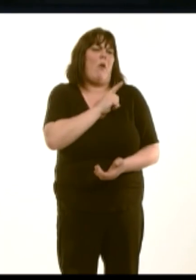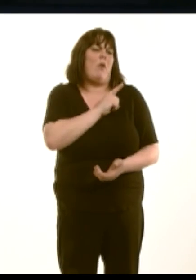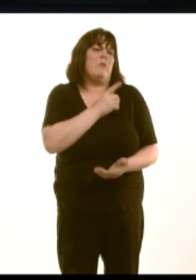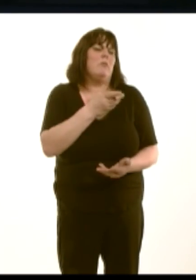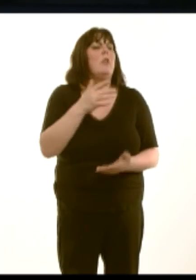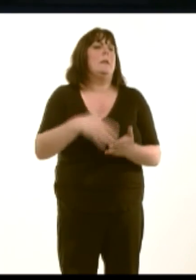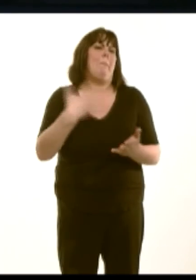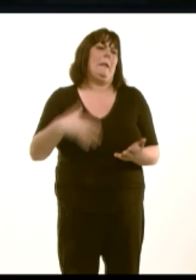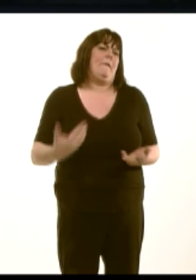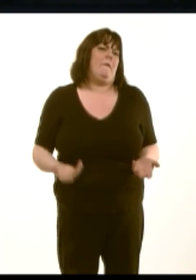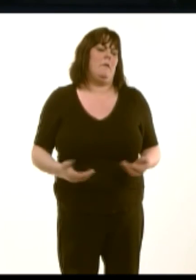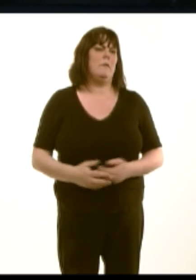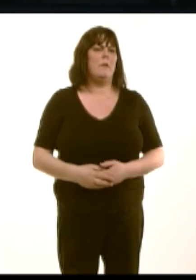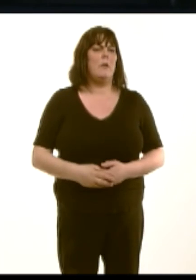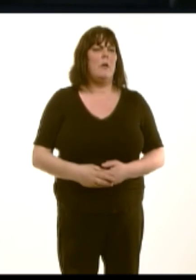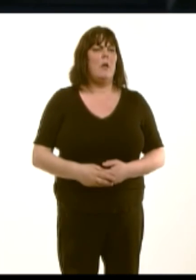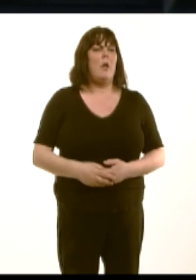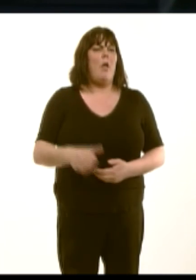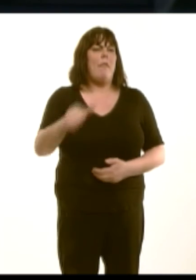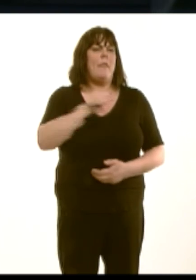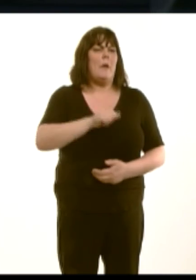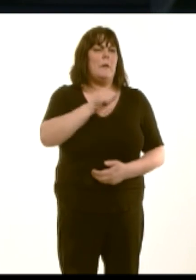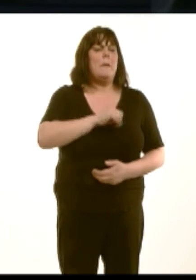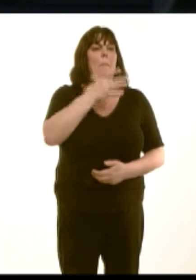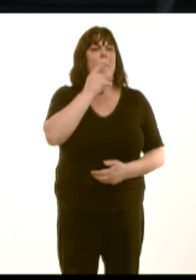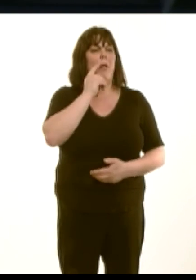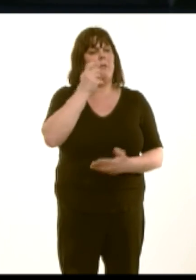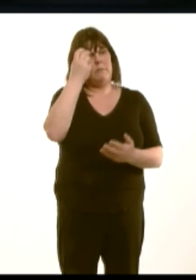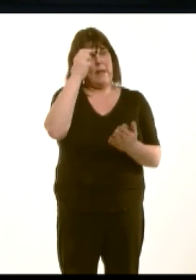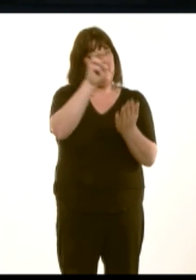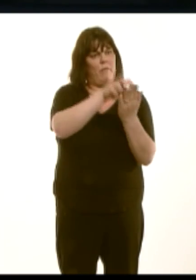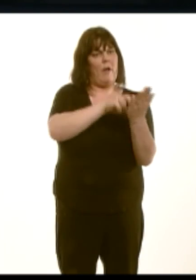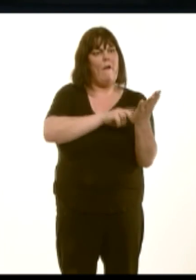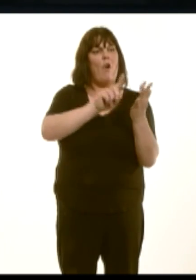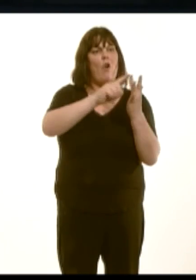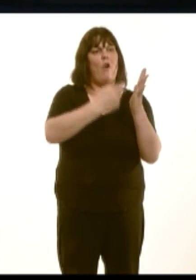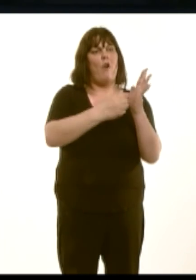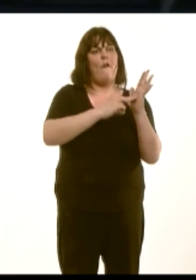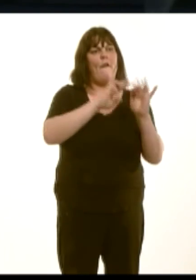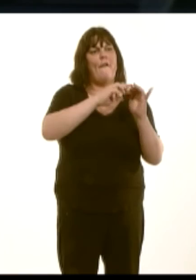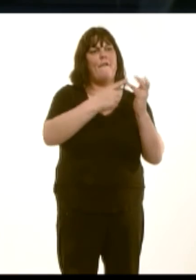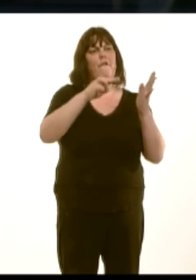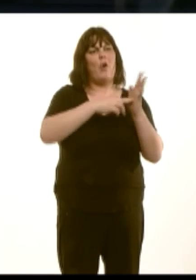Thousands have signed the petition in support of Irfon Williams of north Wales, called ëFighting